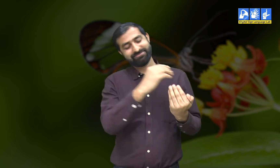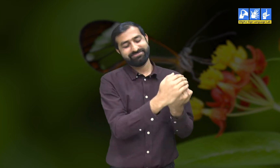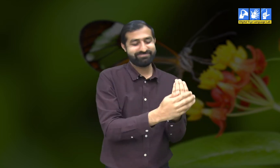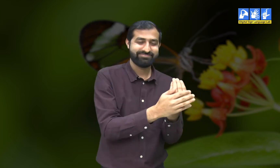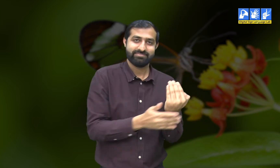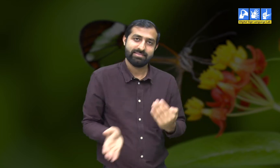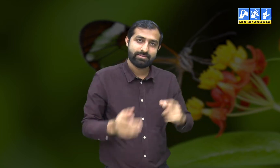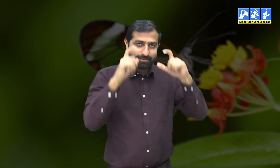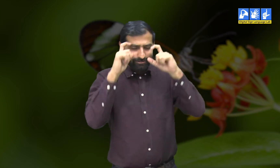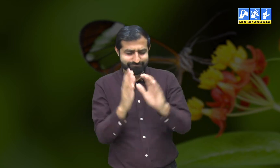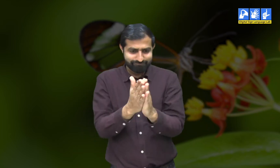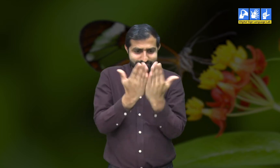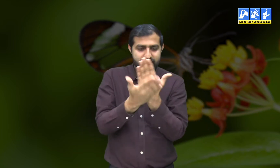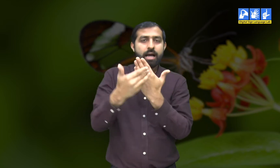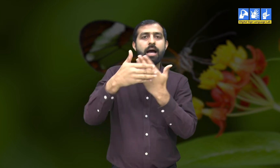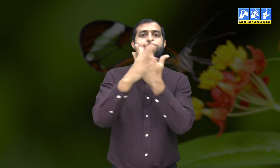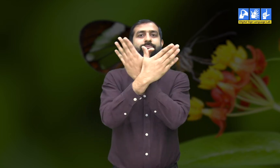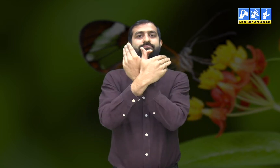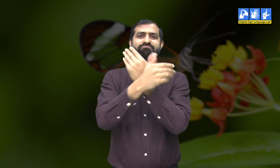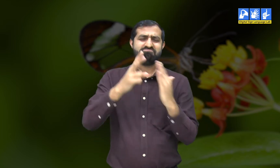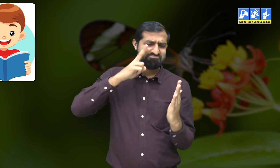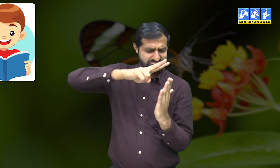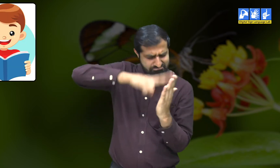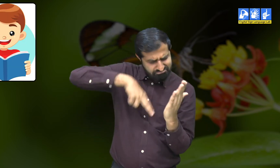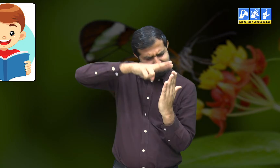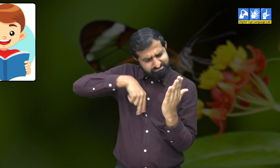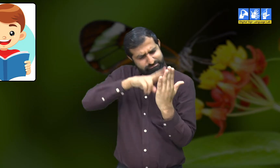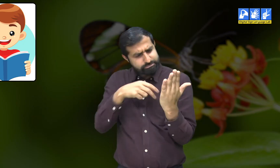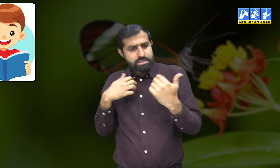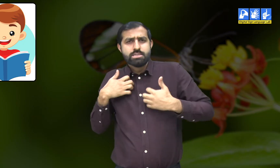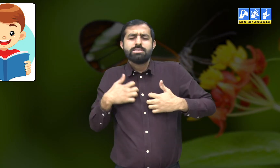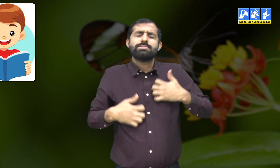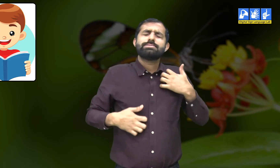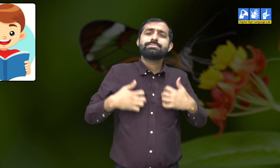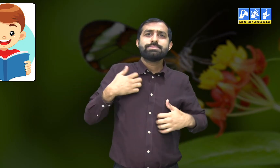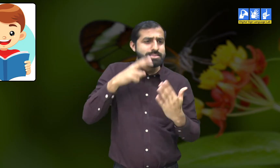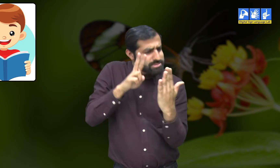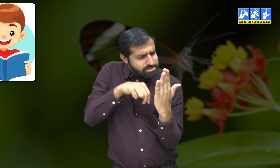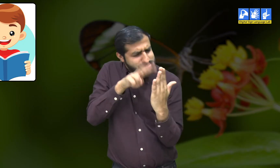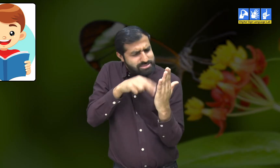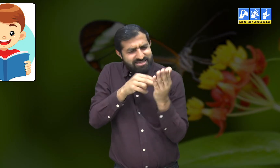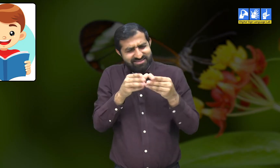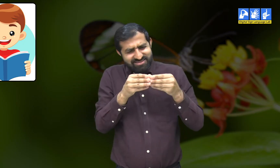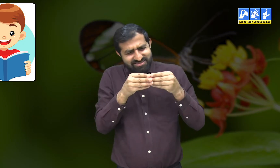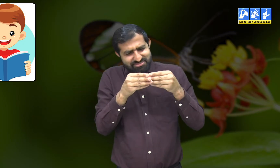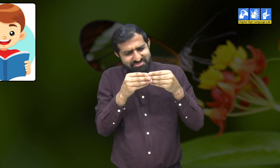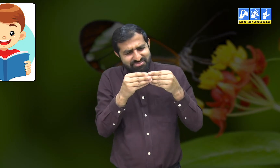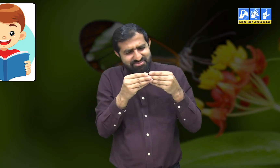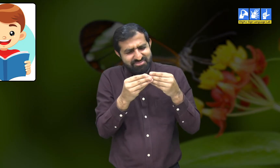The book was about butterflies. He started reading it and this book fascinated him.